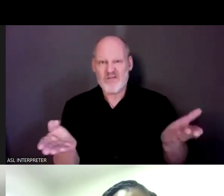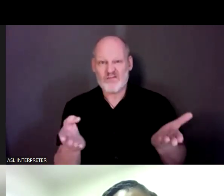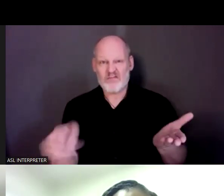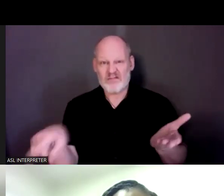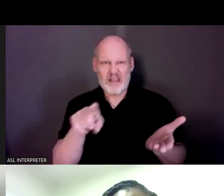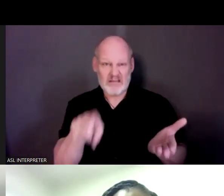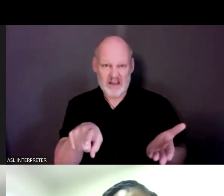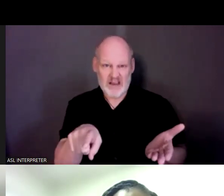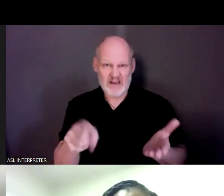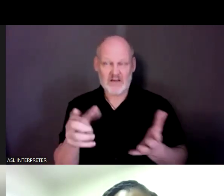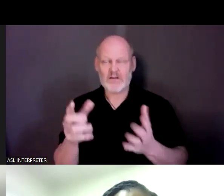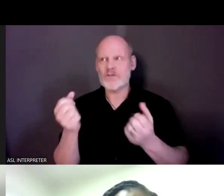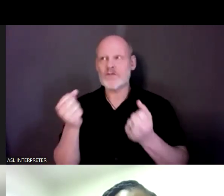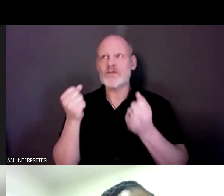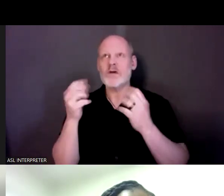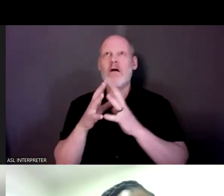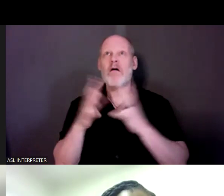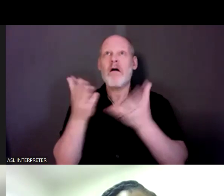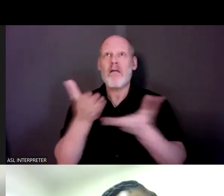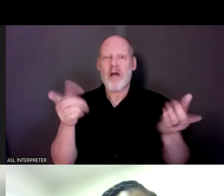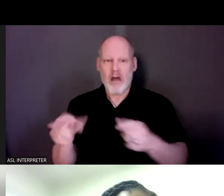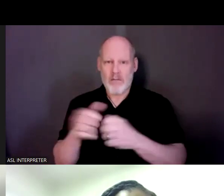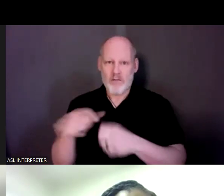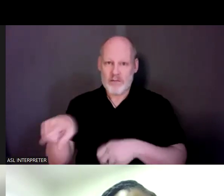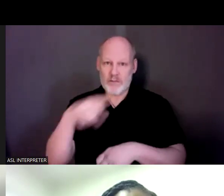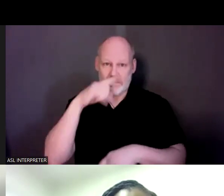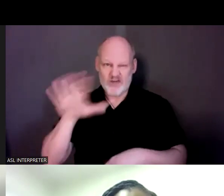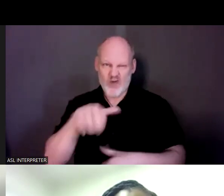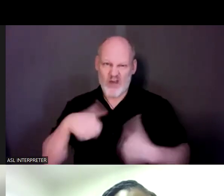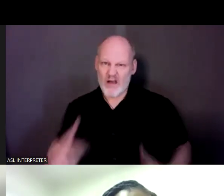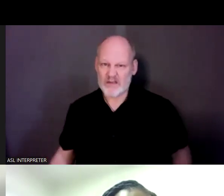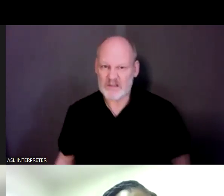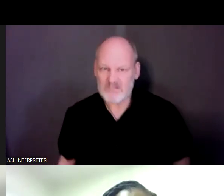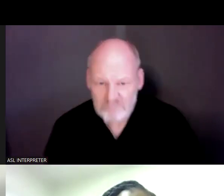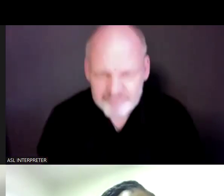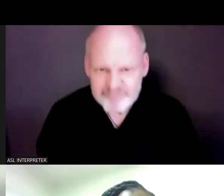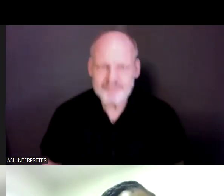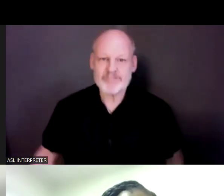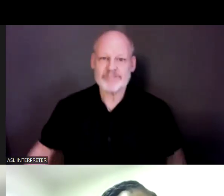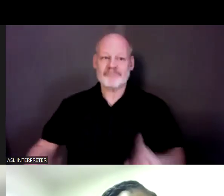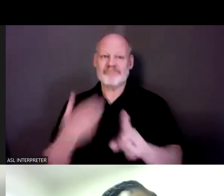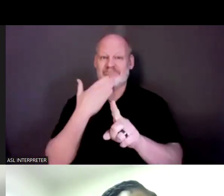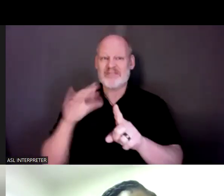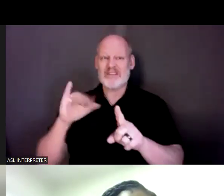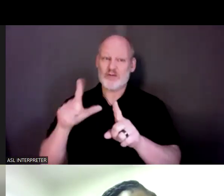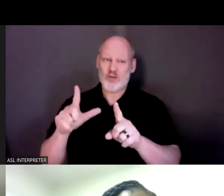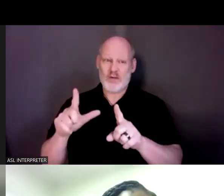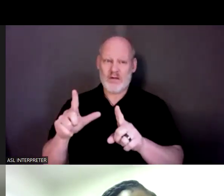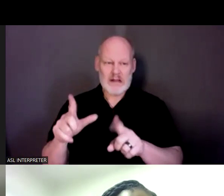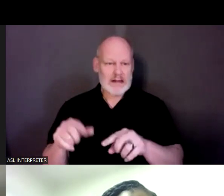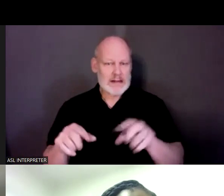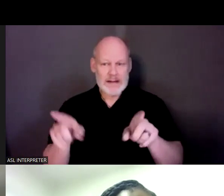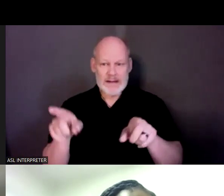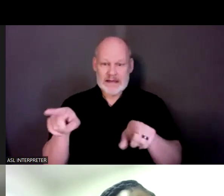in these kids' lives. So yeah thank you so much Joel. Same question to you Cienai and Diana,